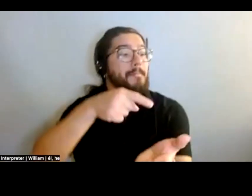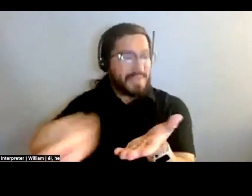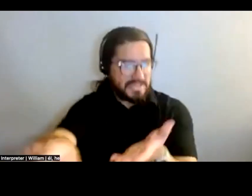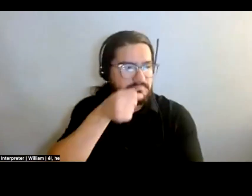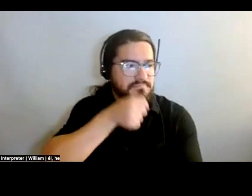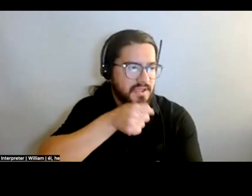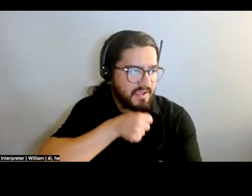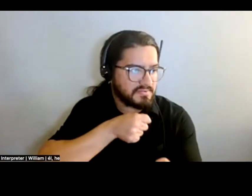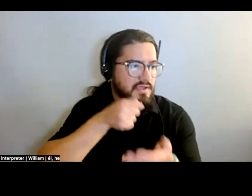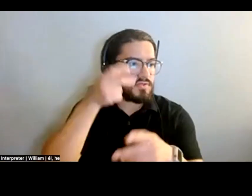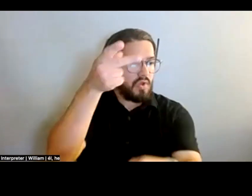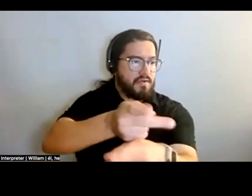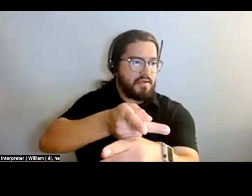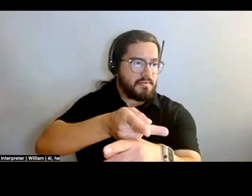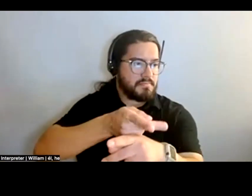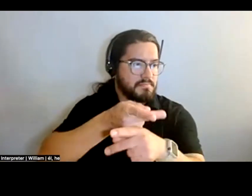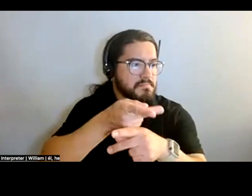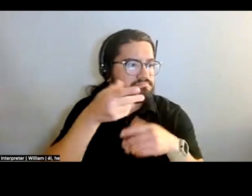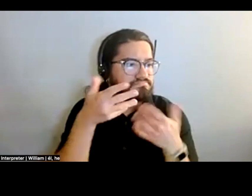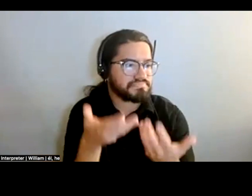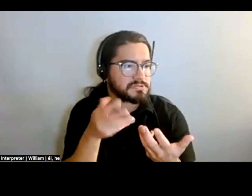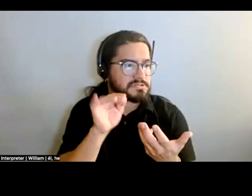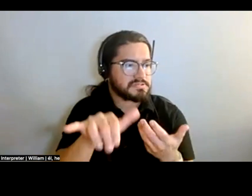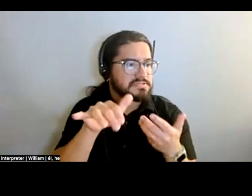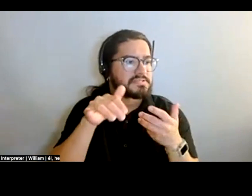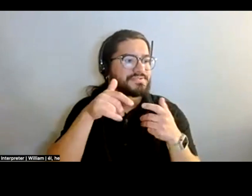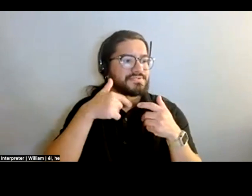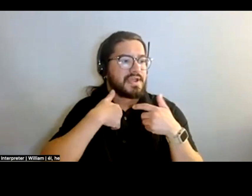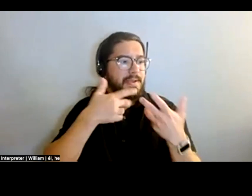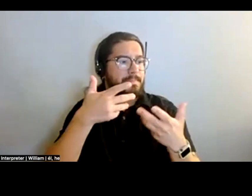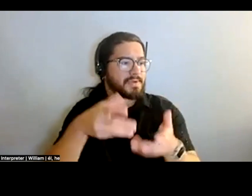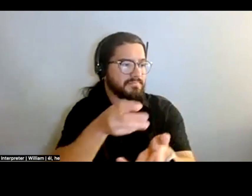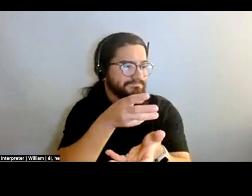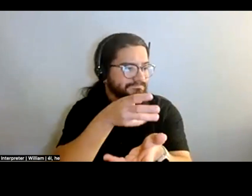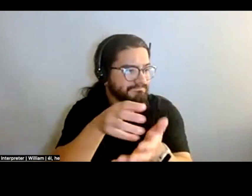to give the village virgins back their hands that had fallen beneath the weight